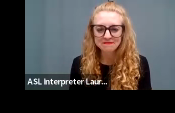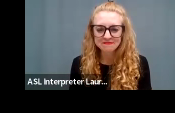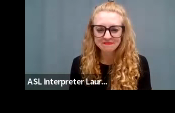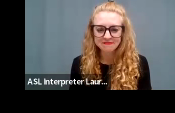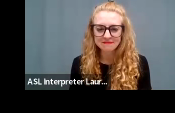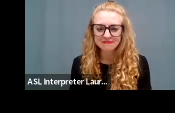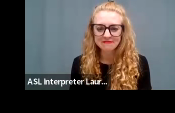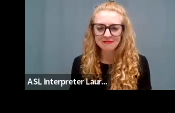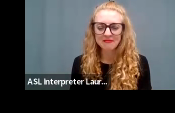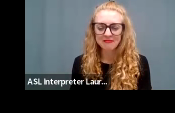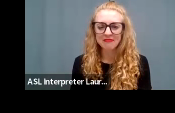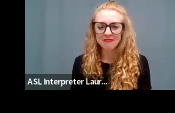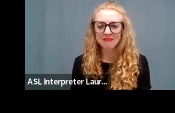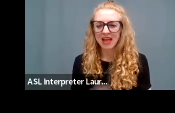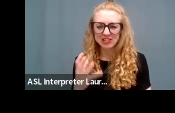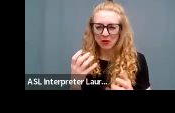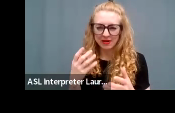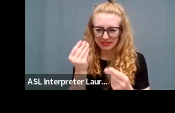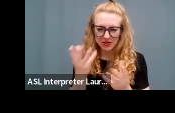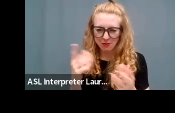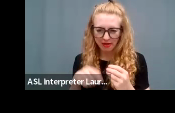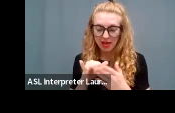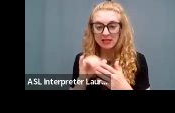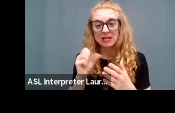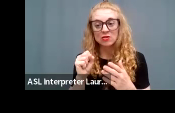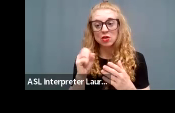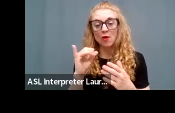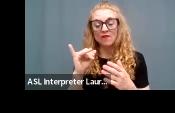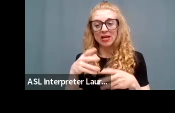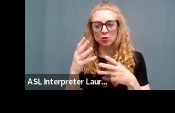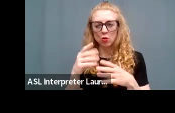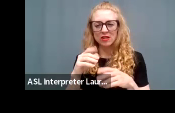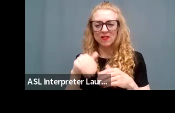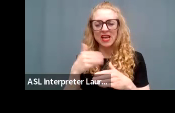familiar with this but I just wanted to run with you now if we can scroll down to the next slide